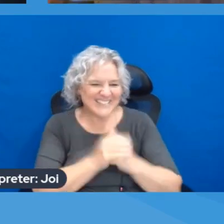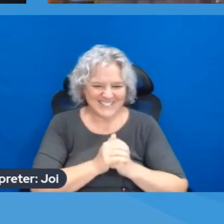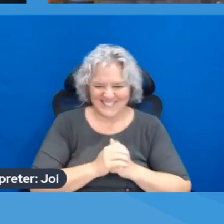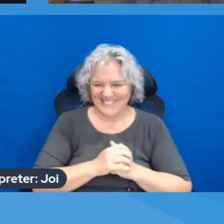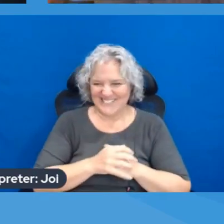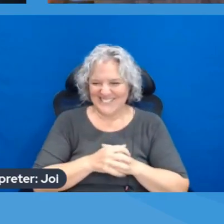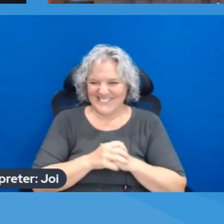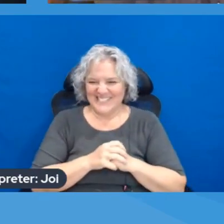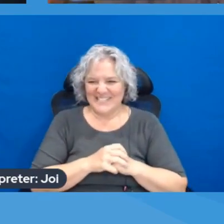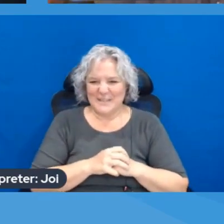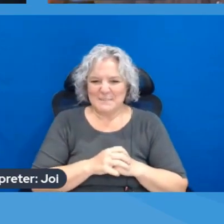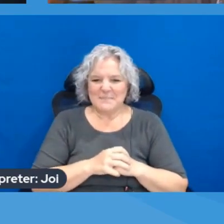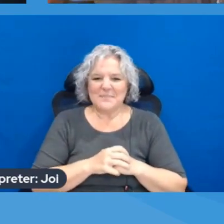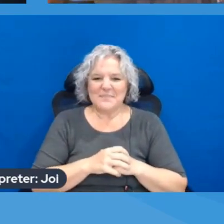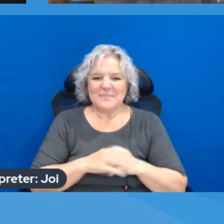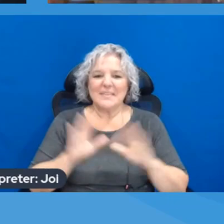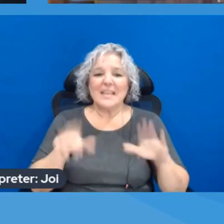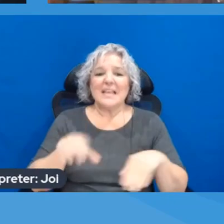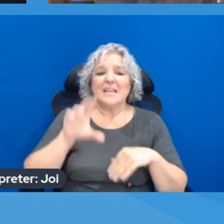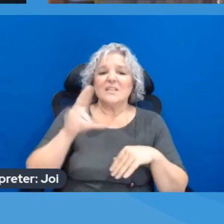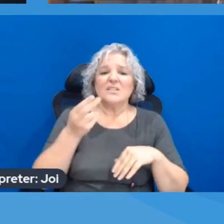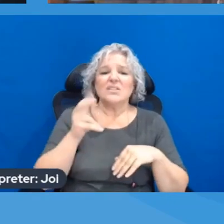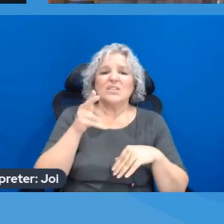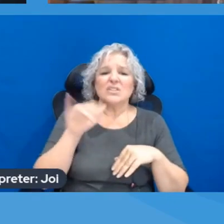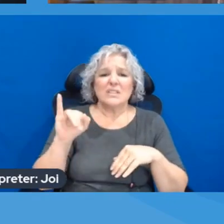Chih-Ing, I'd love to start with you if that's okay.